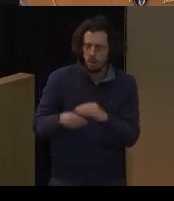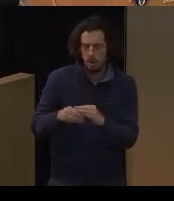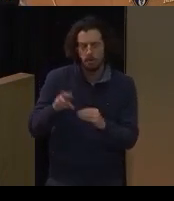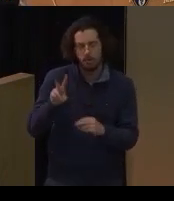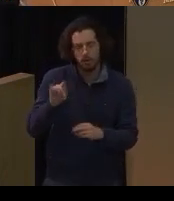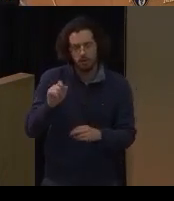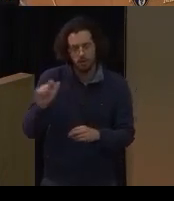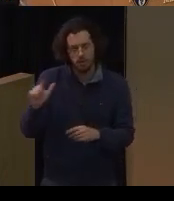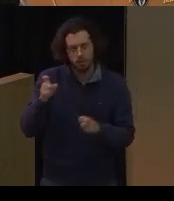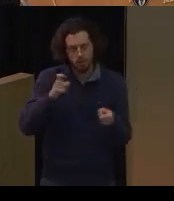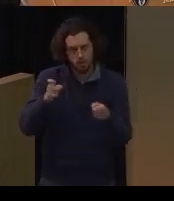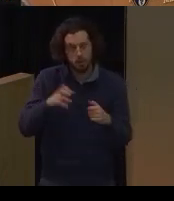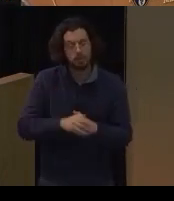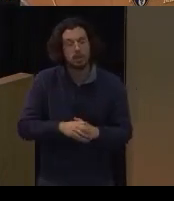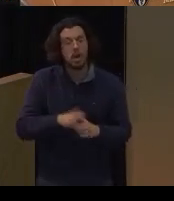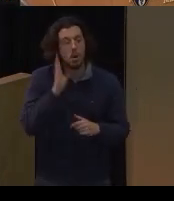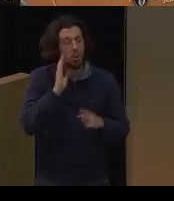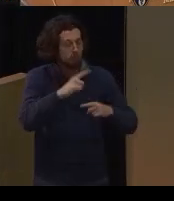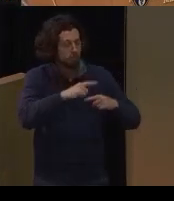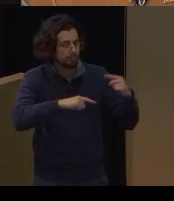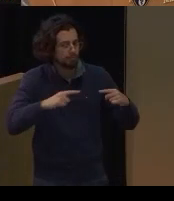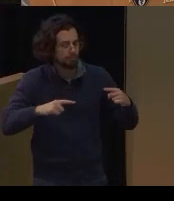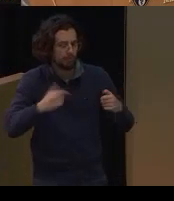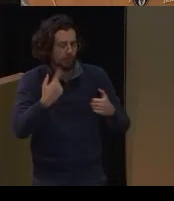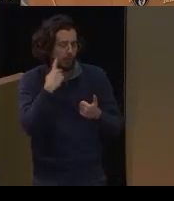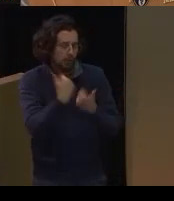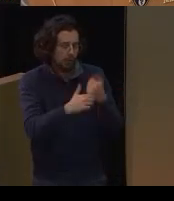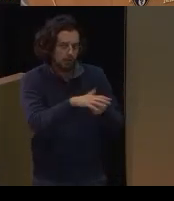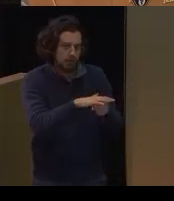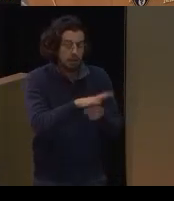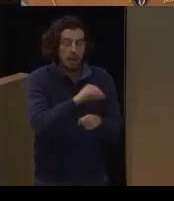a bit by regen and the transfer effects which are the critical effects right can